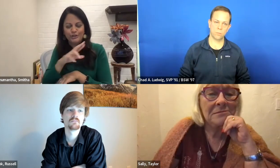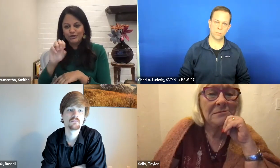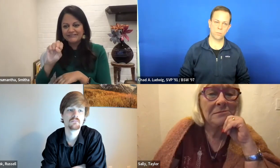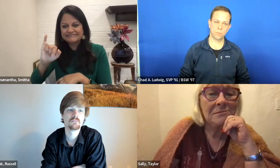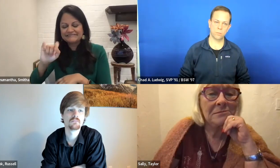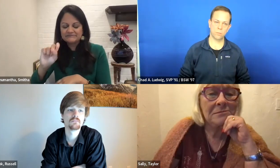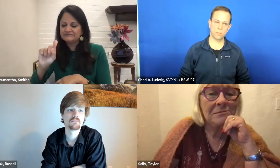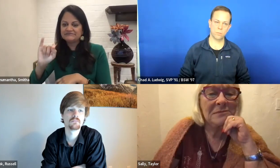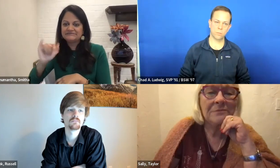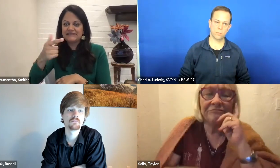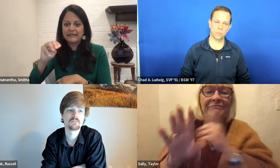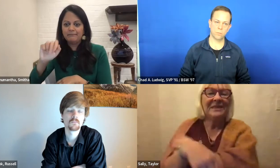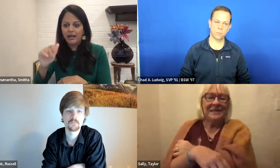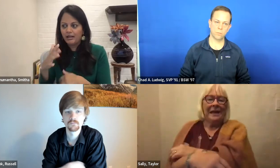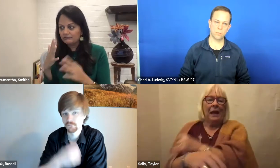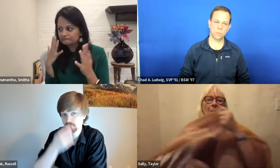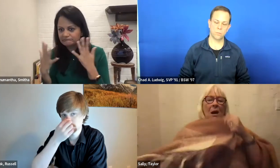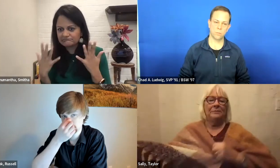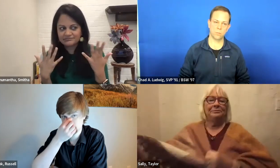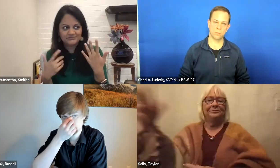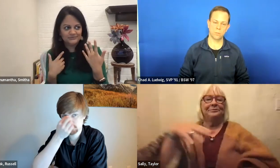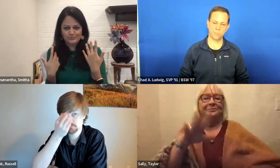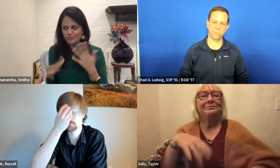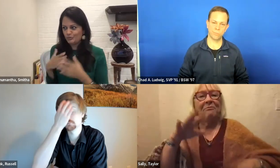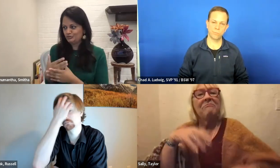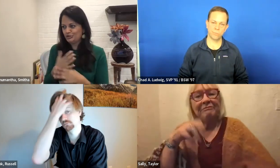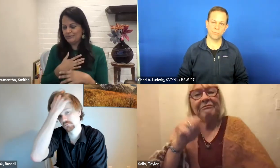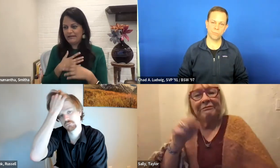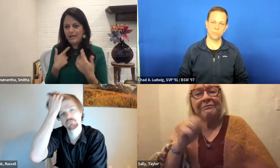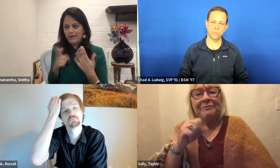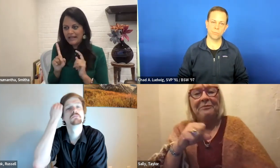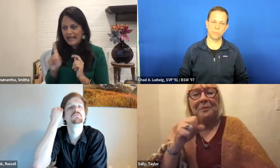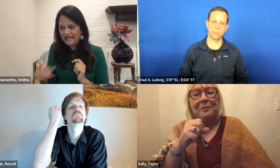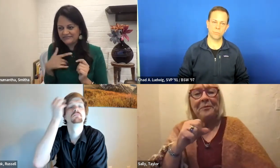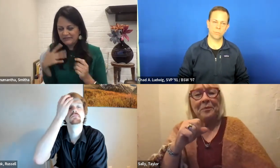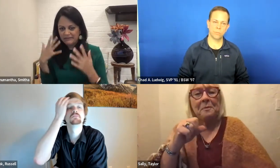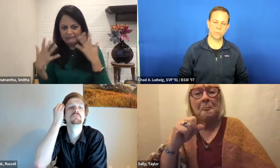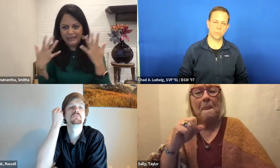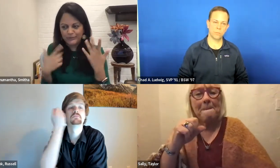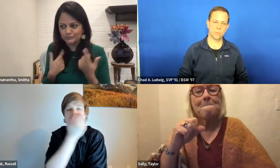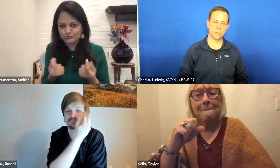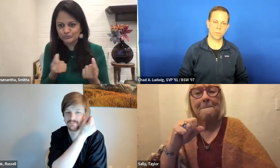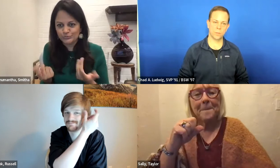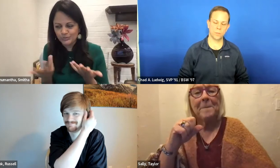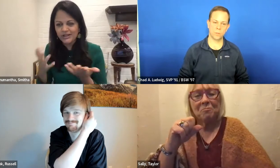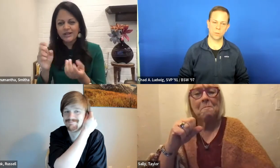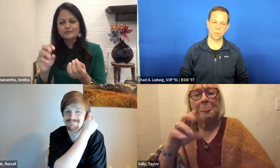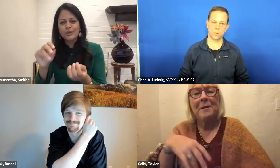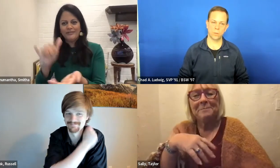you know, having mentioned the stigma earlier, the embarrassment, the unwillingness to share or ask for help,